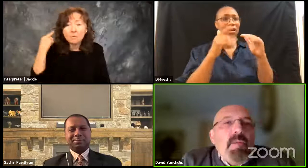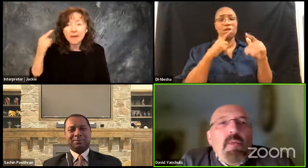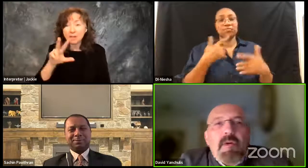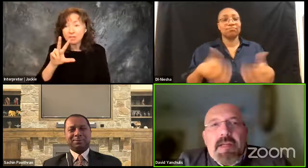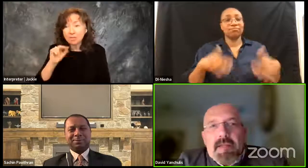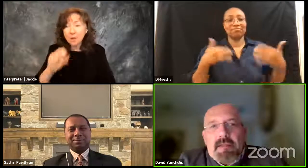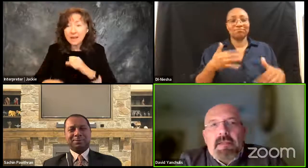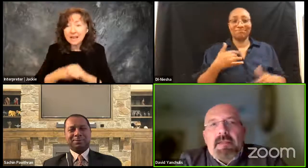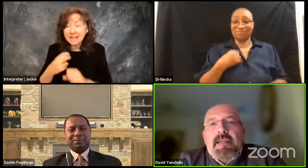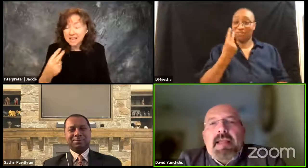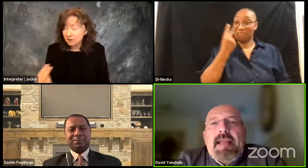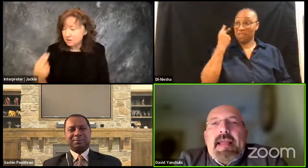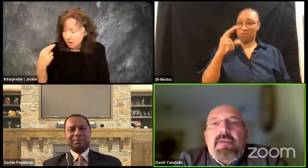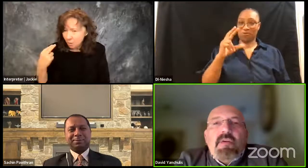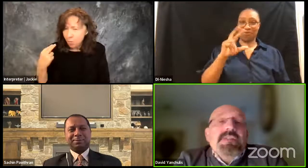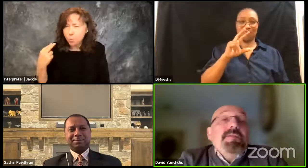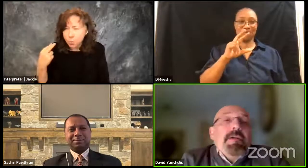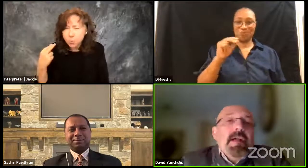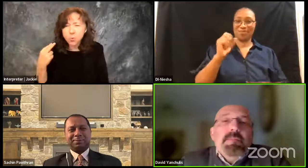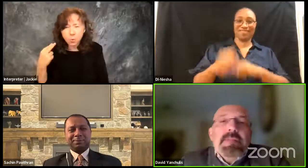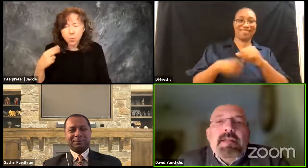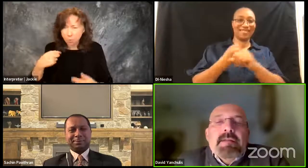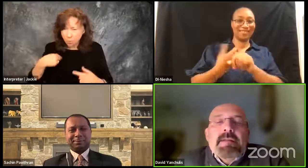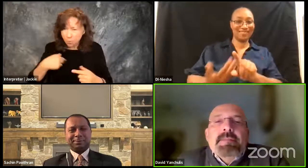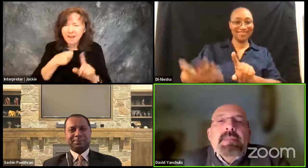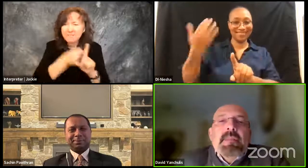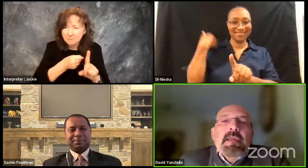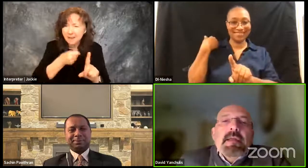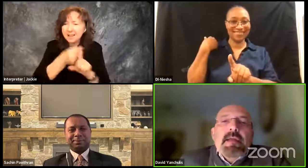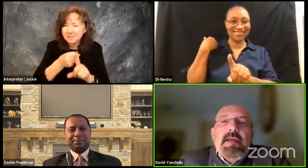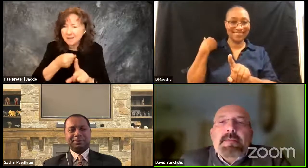rewarding and also very humbling.